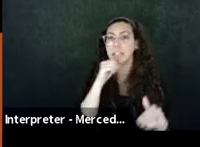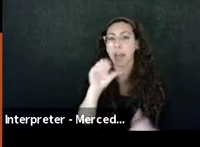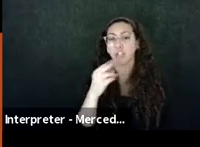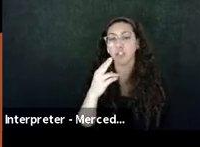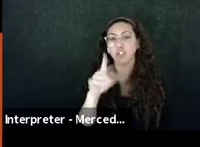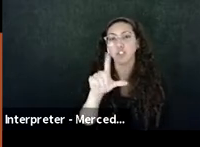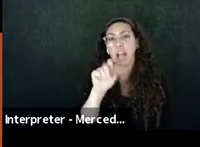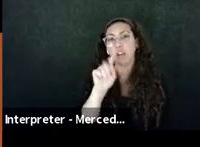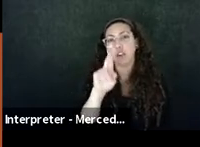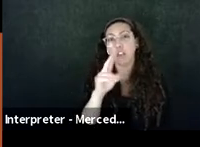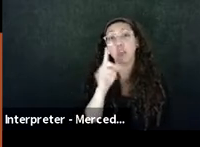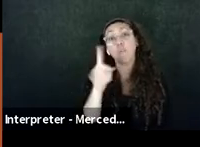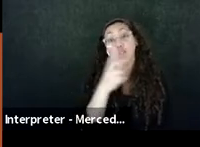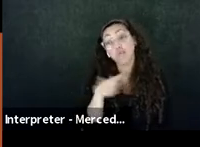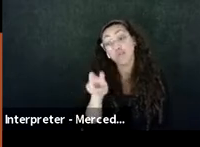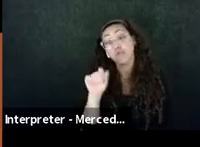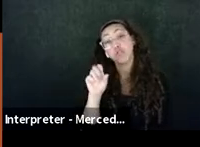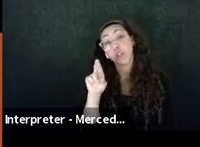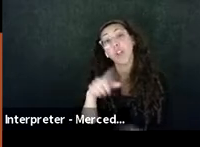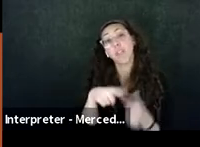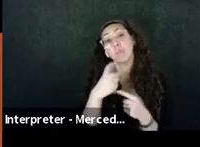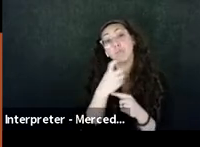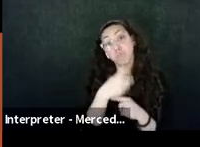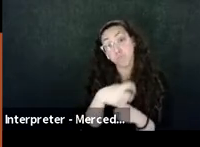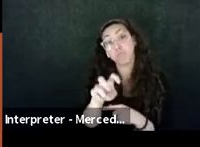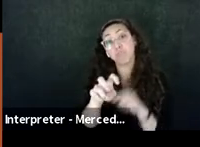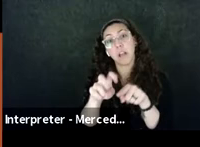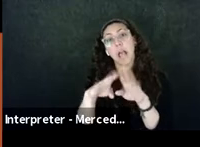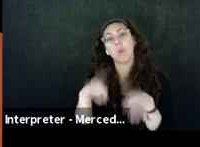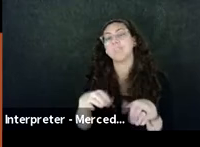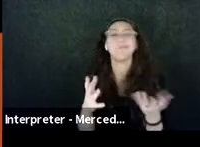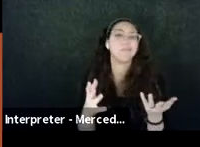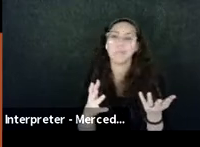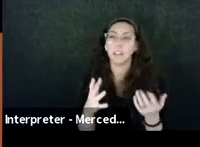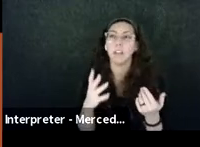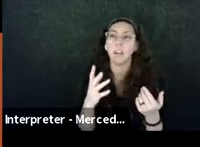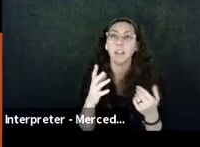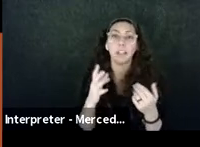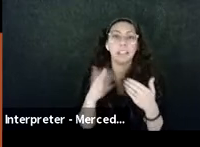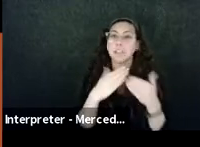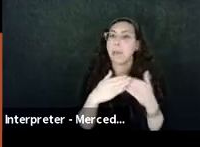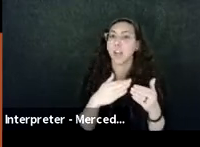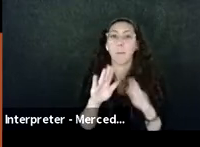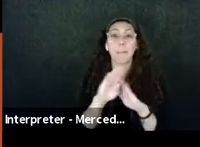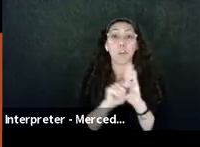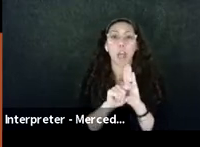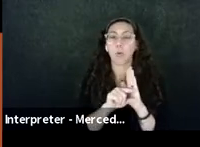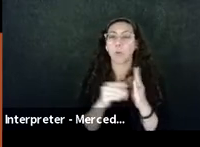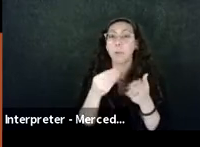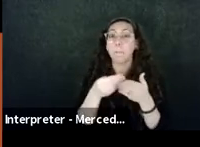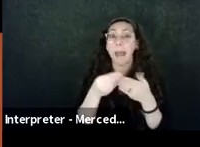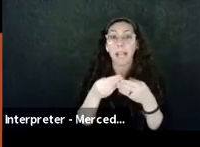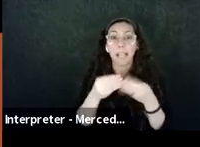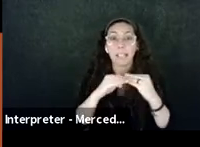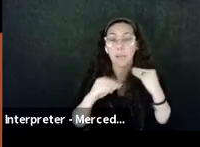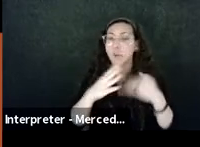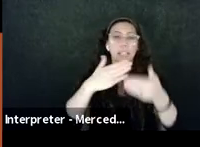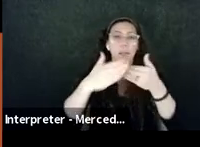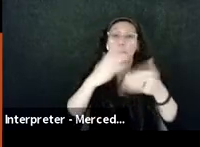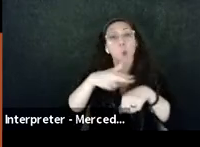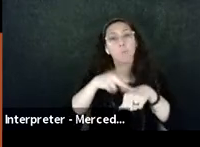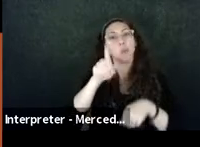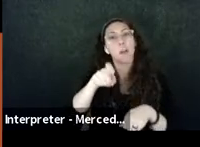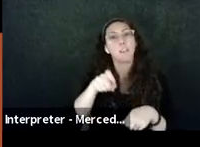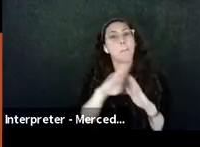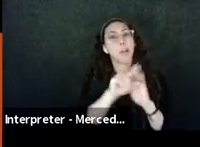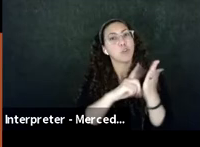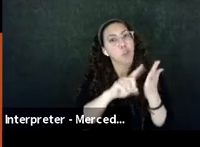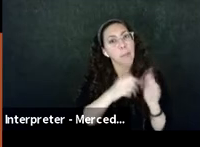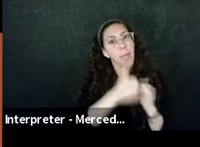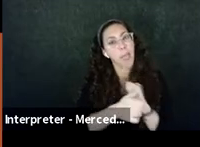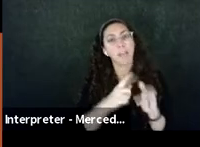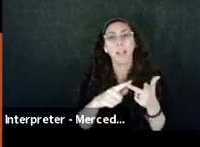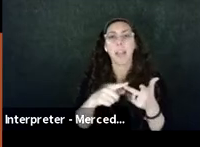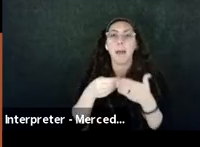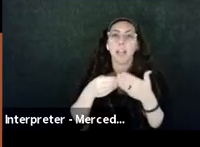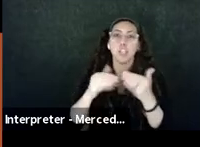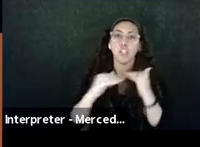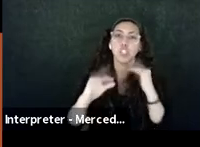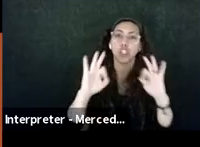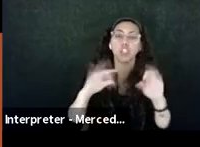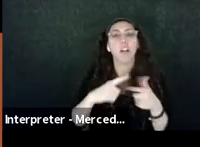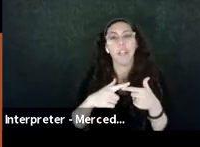Natalie Chavez: And that is, regardless of criminal background income stability and all those different components that normally have to be in place and then you actually support the student to get stable over the six months that we're actually supporting them.